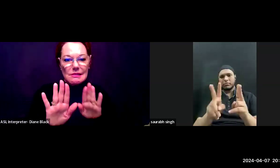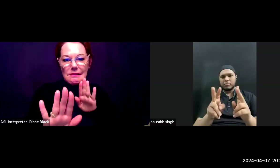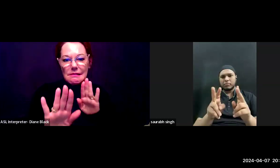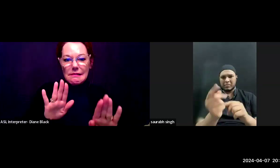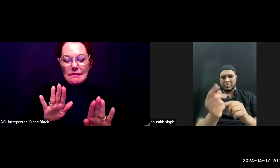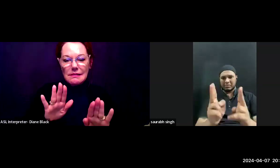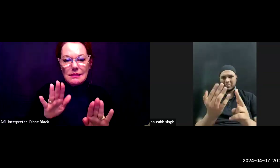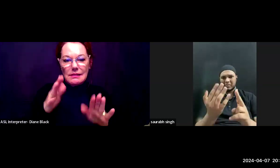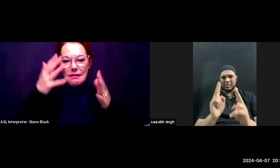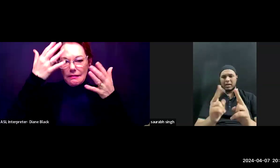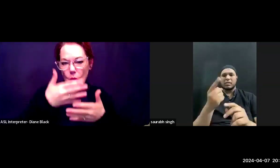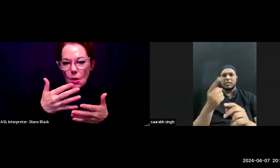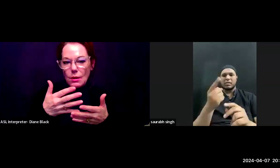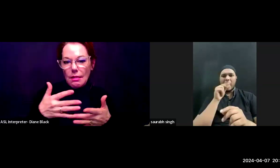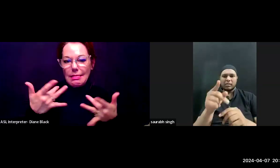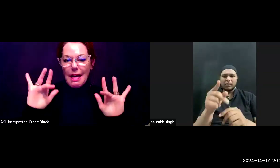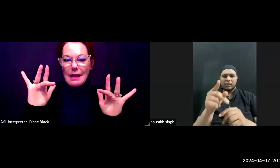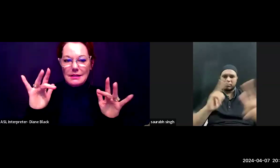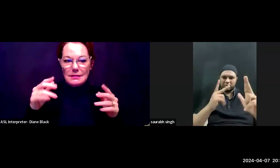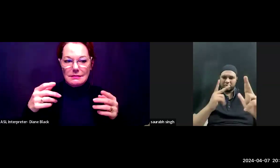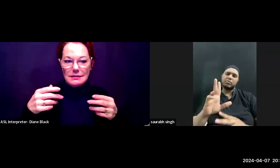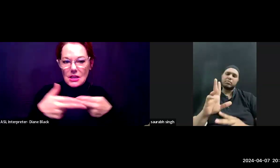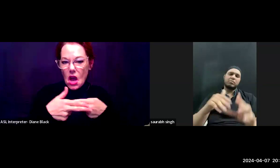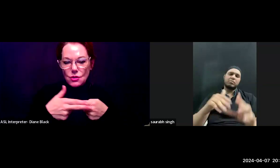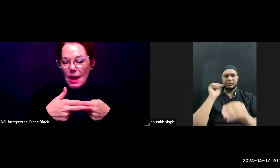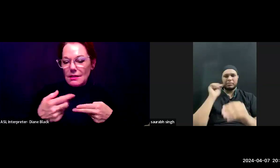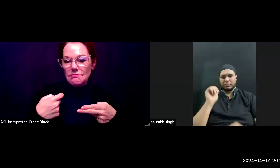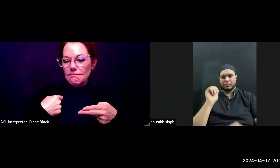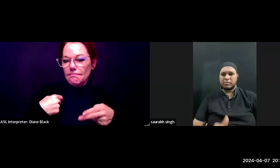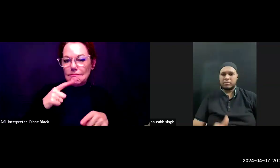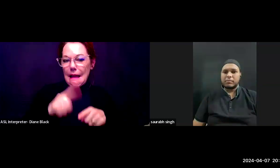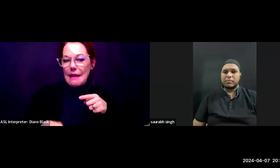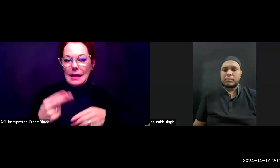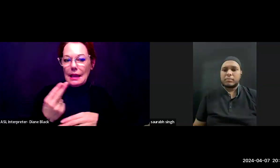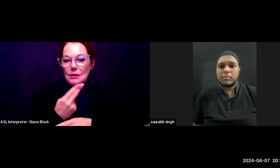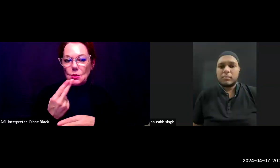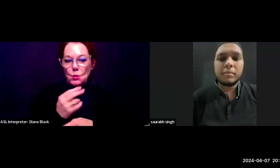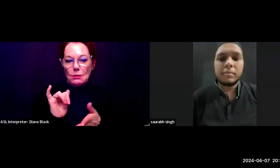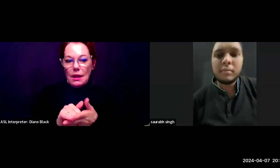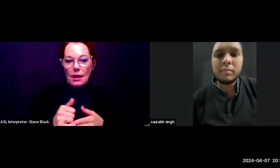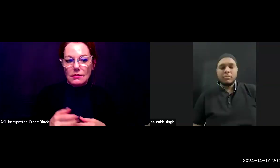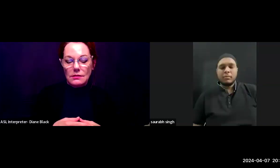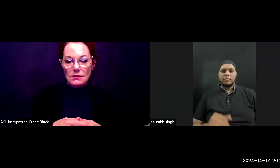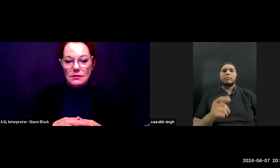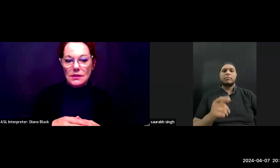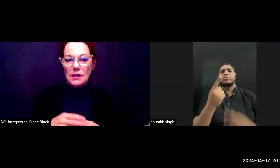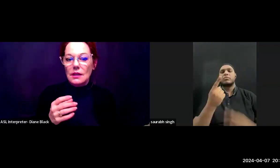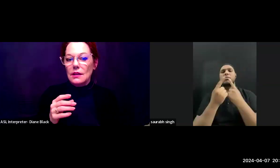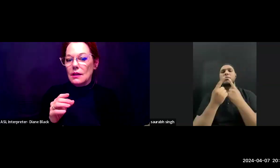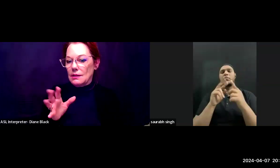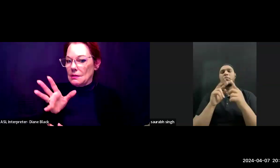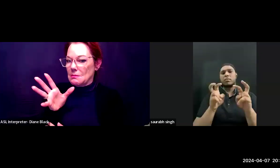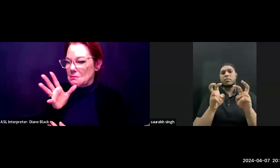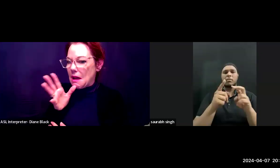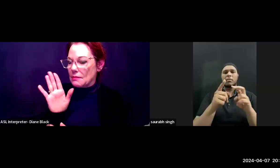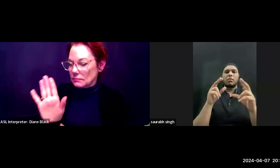me. Otherwise I I will not be able to appreciate that. [Aruna speaking] right okay i' be more than happy to help in